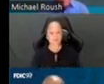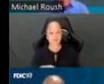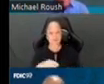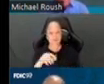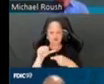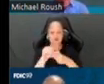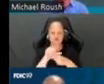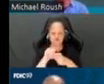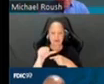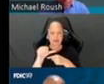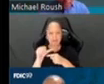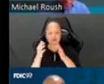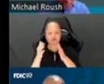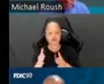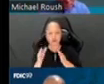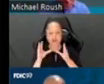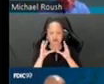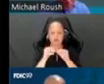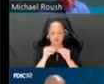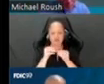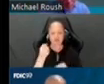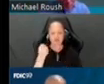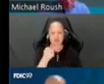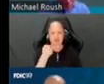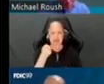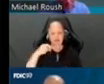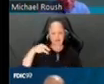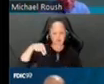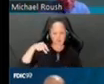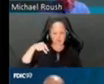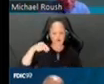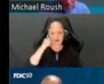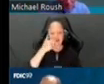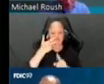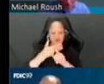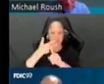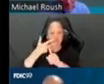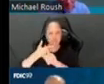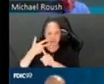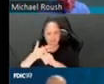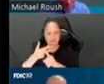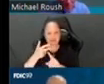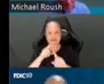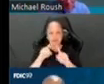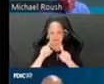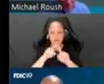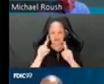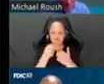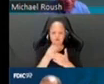sessions are usually held quarterly on the different Money Smart products. Depending